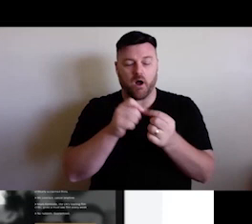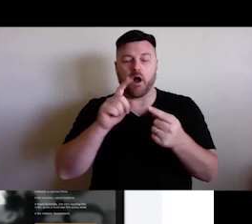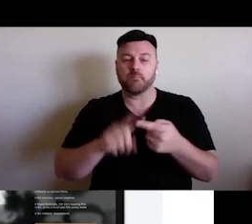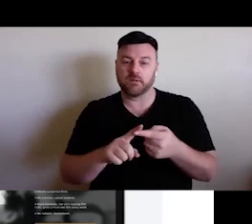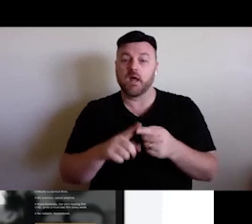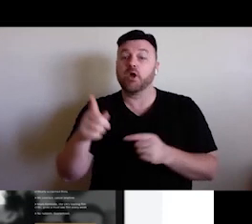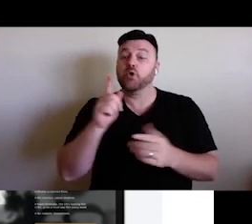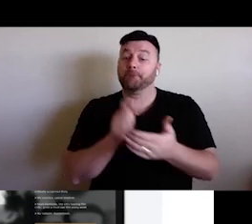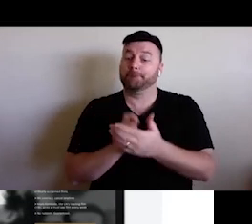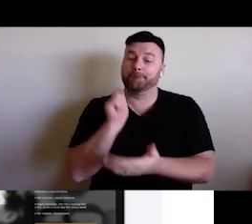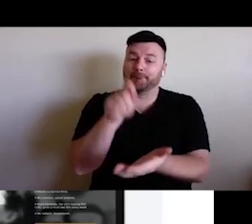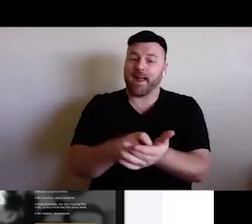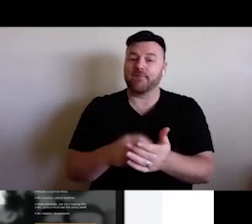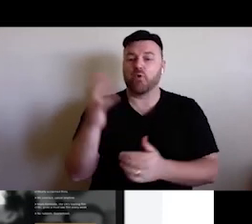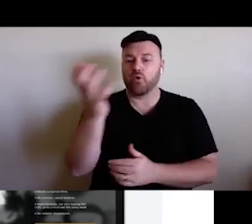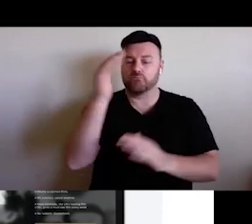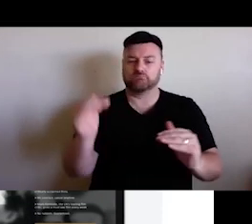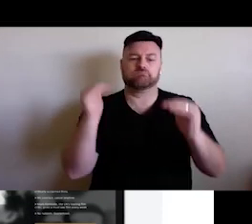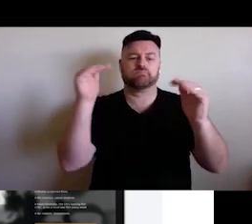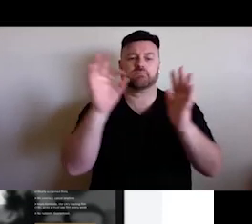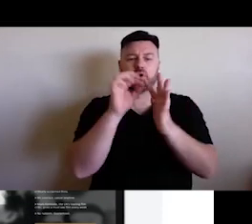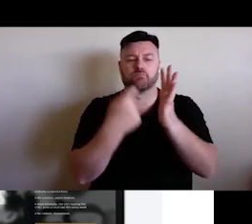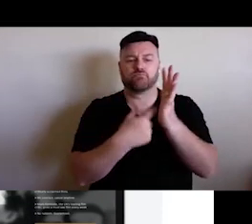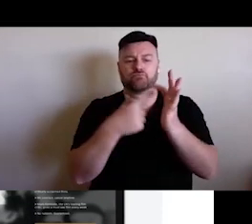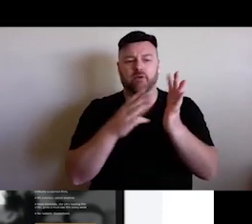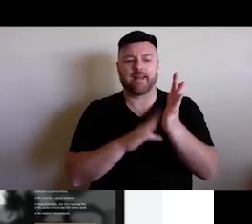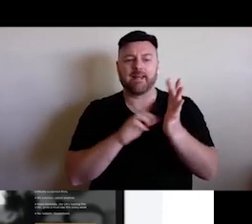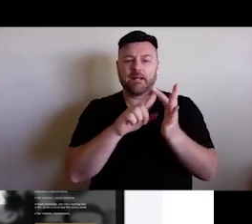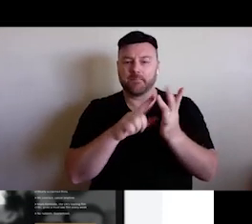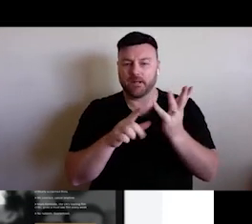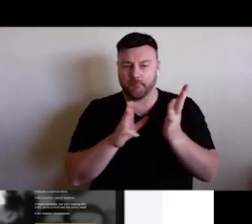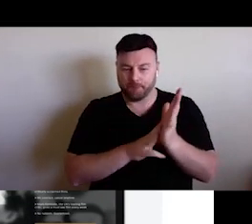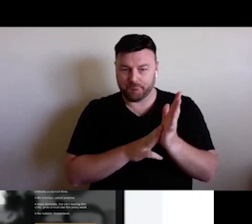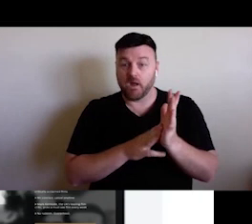of the subscription fee paid for anybody who watches your videos. And